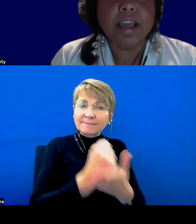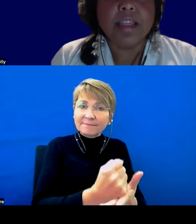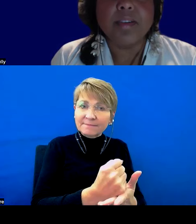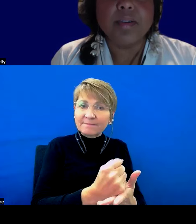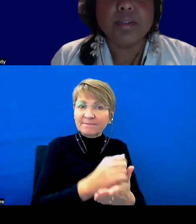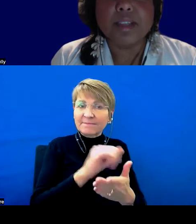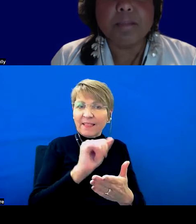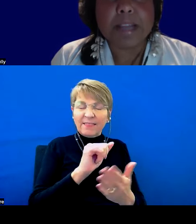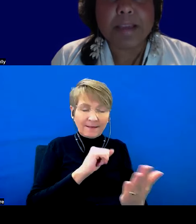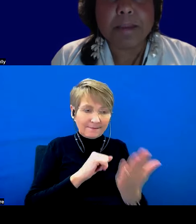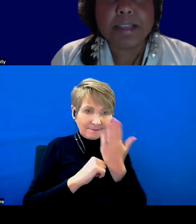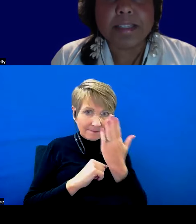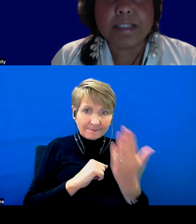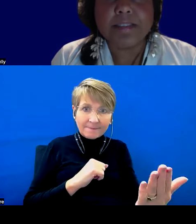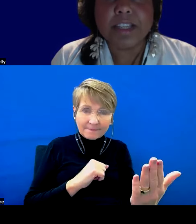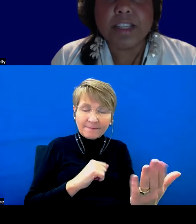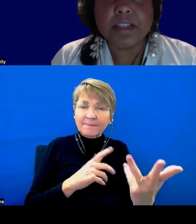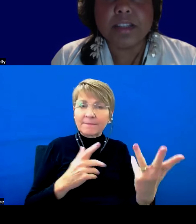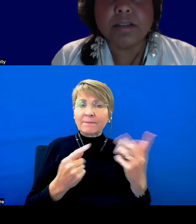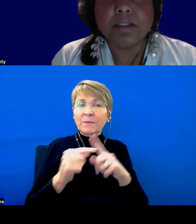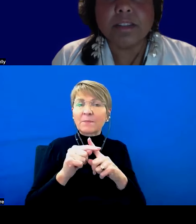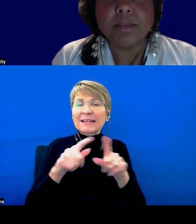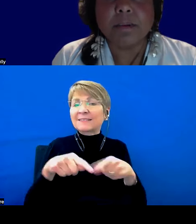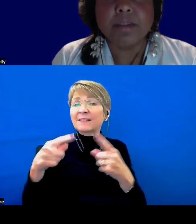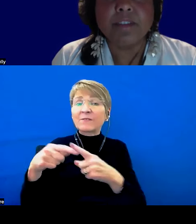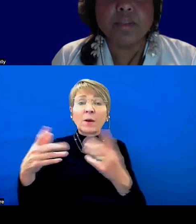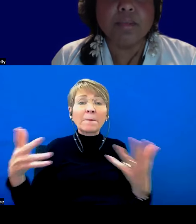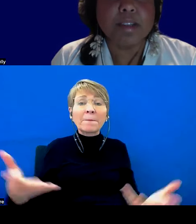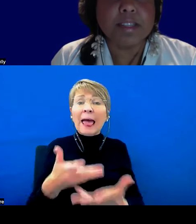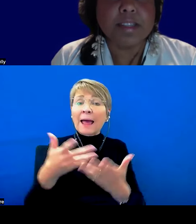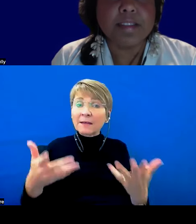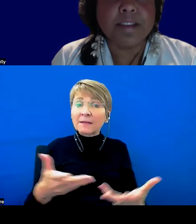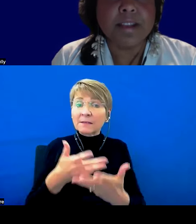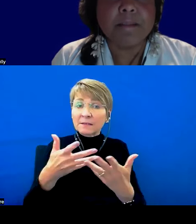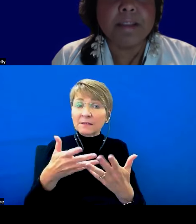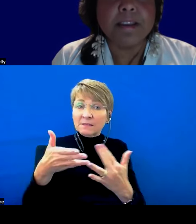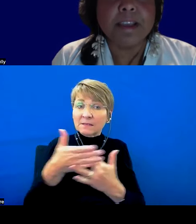There are also play-based interventions to support visual processing development.